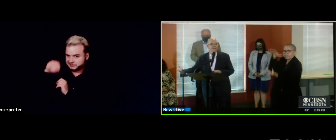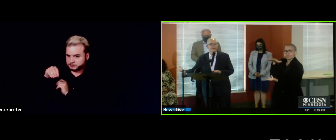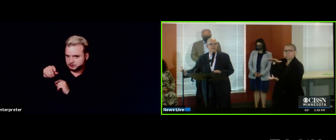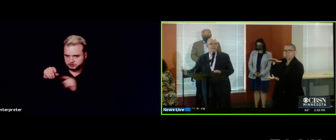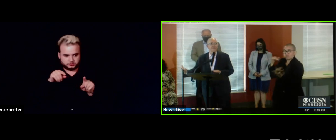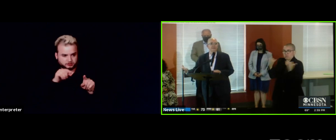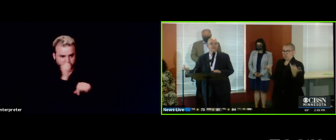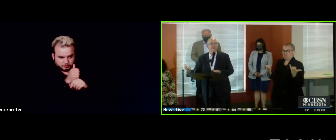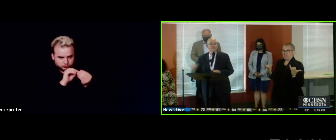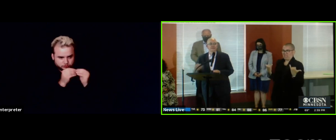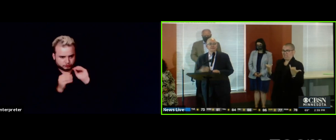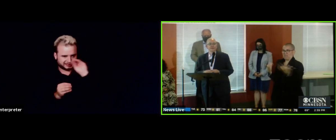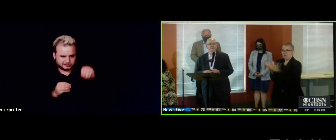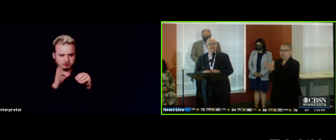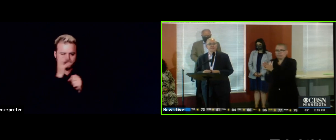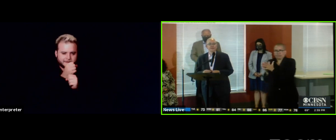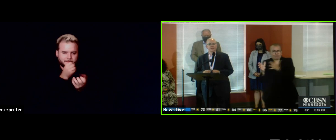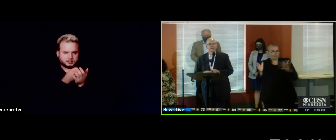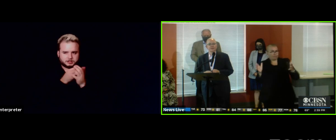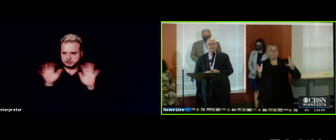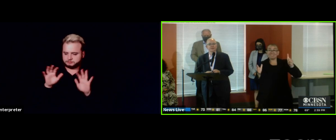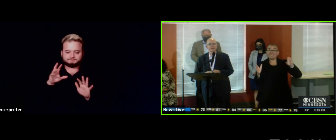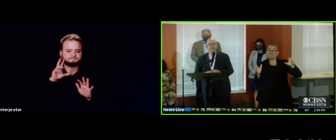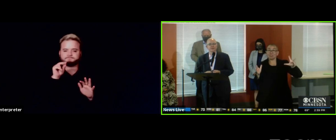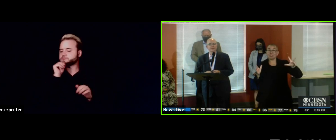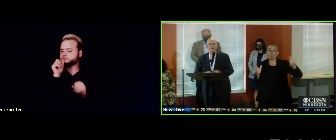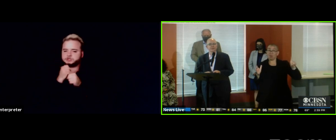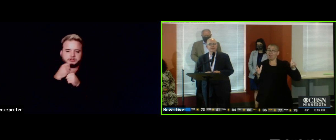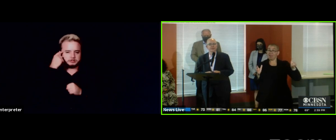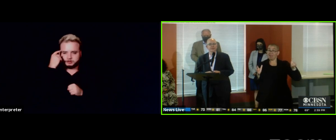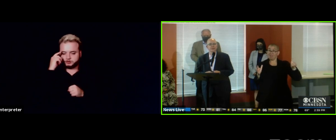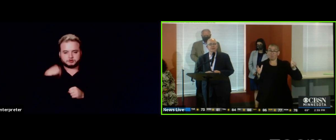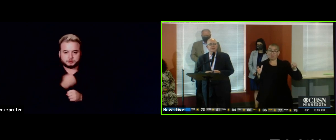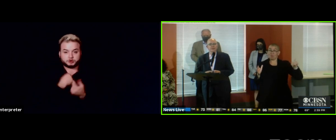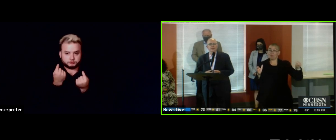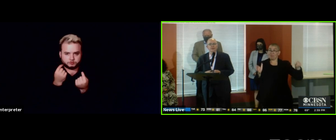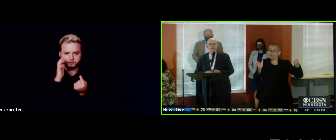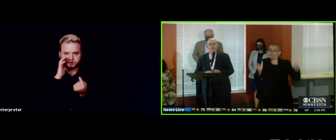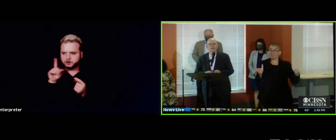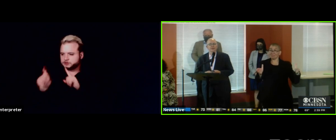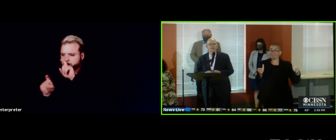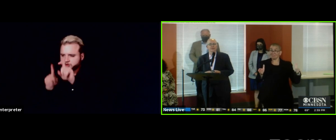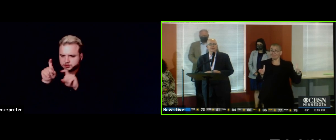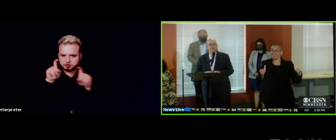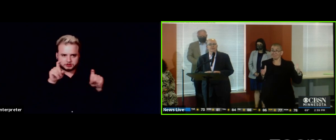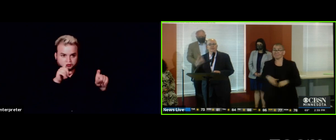the year on this, usually this is a ten million dollar annual appropriations. So I mean the